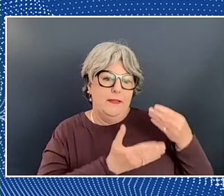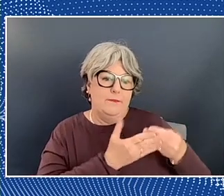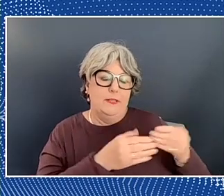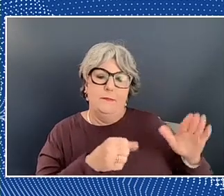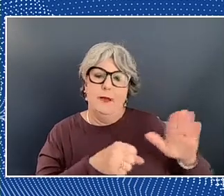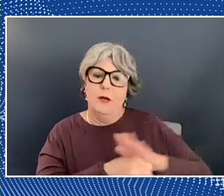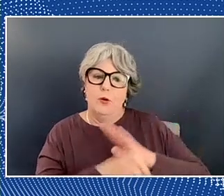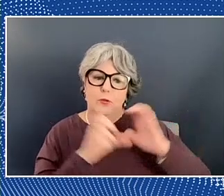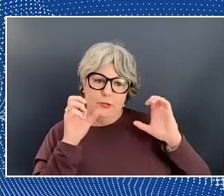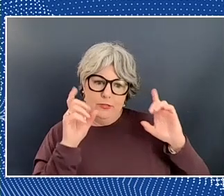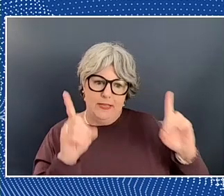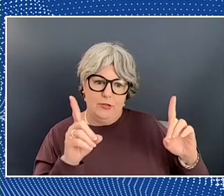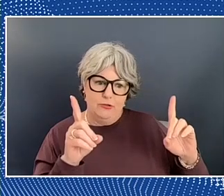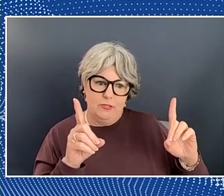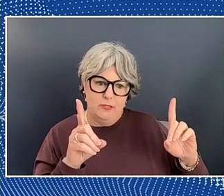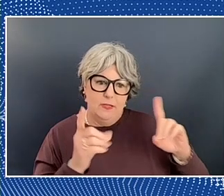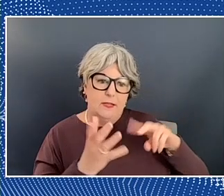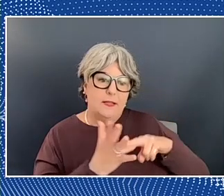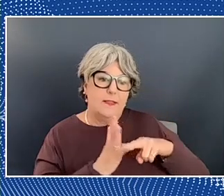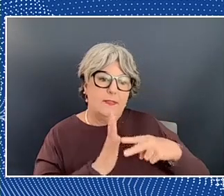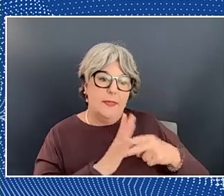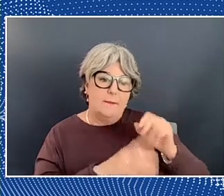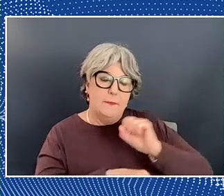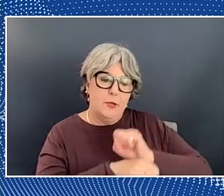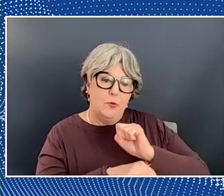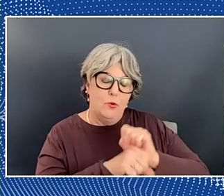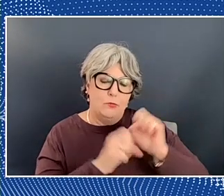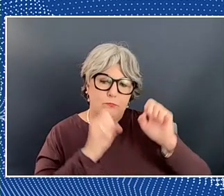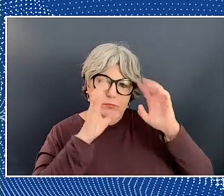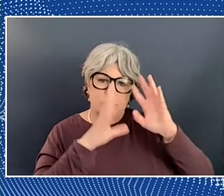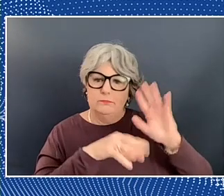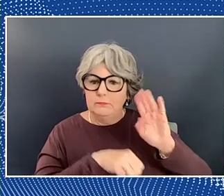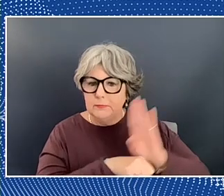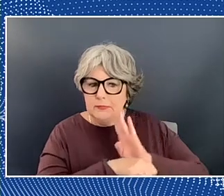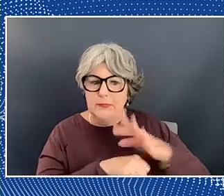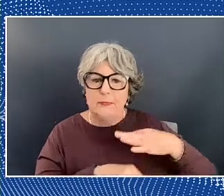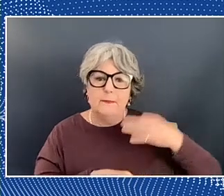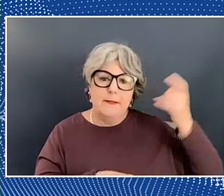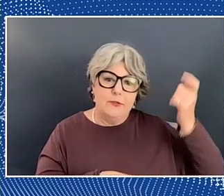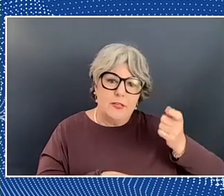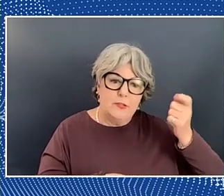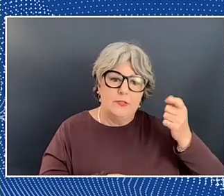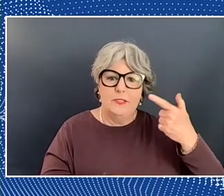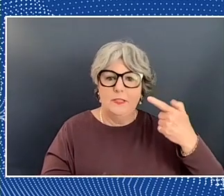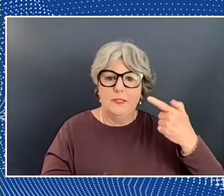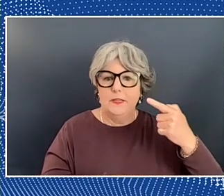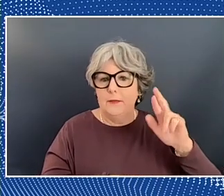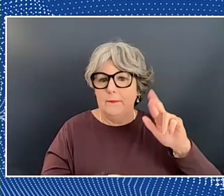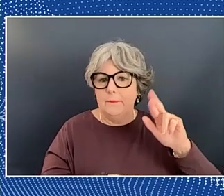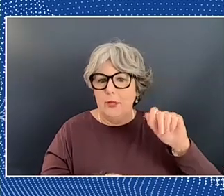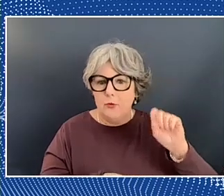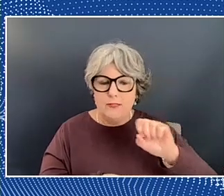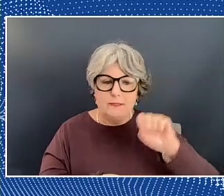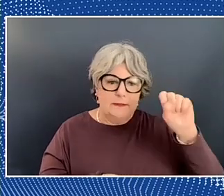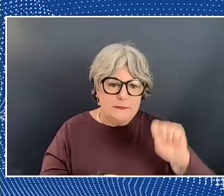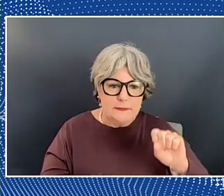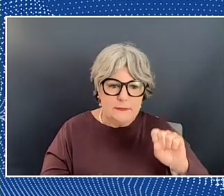And this meant juggling work, entrepreneurial pursuits, applying for scholarships and grants every semester, and constantly hustling to stay in school.